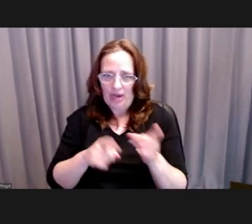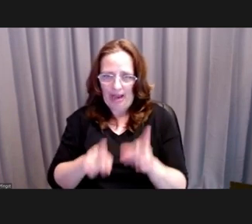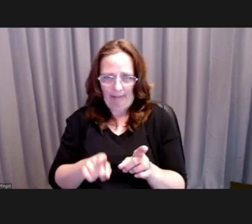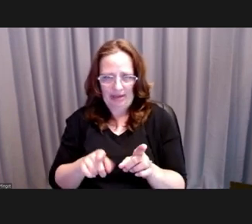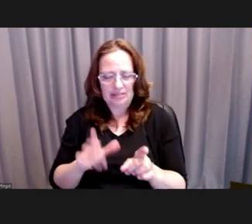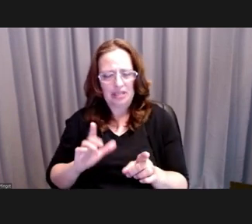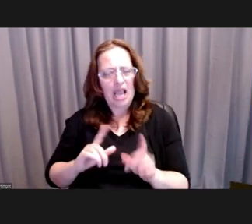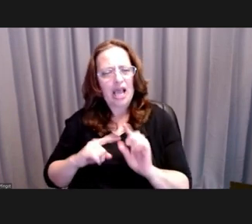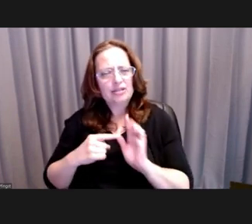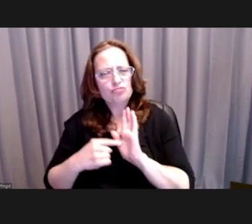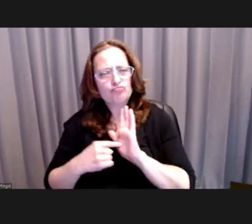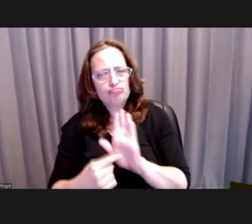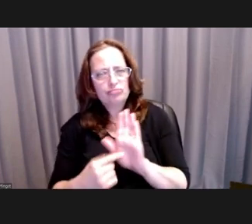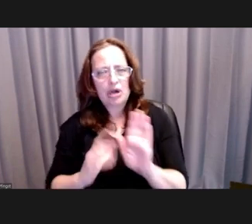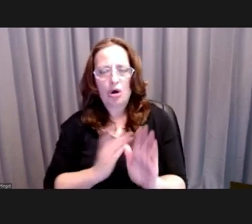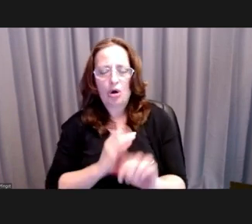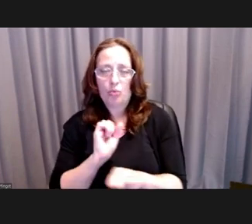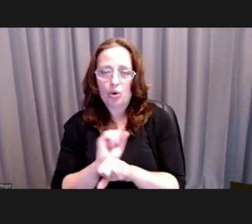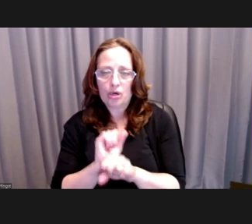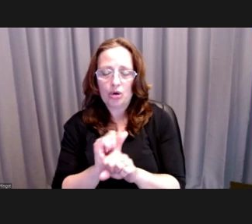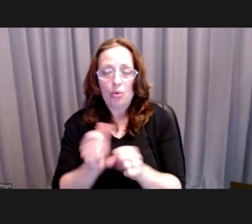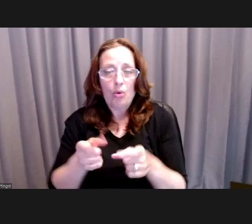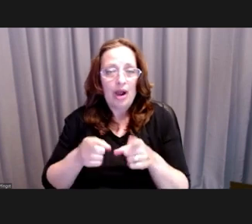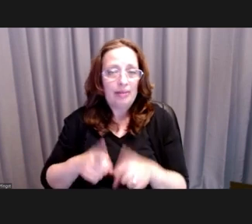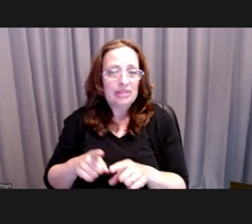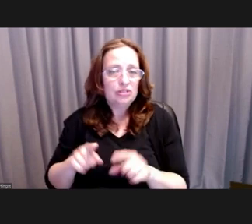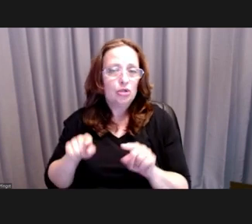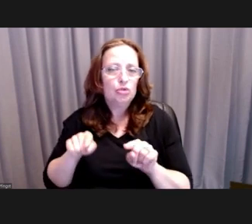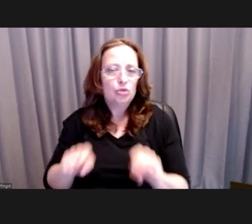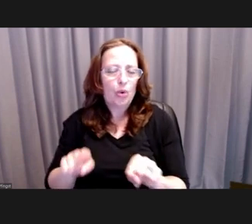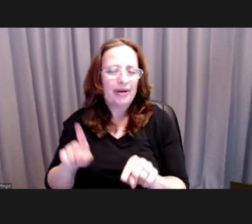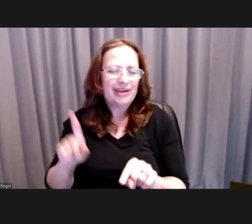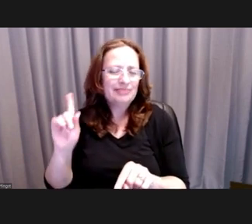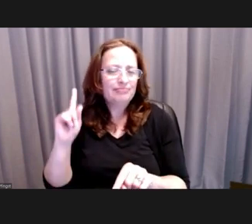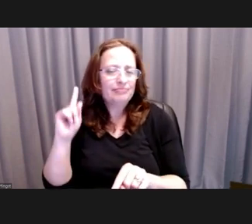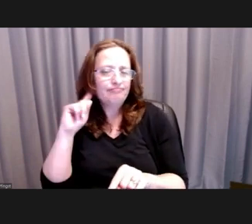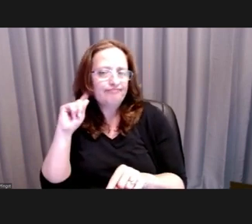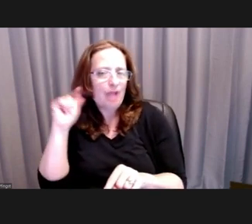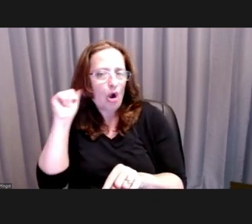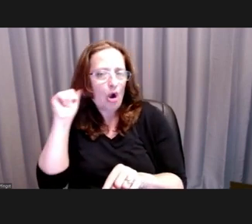of audiologic evaluations and how we really make a team to come up with recommendations,